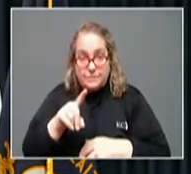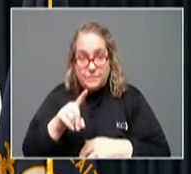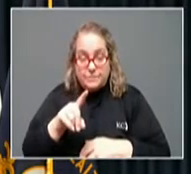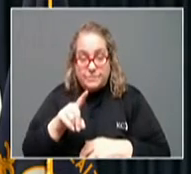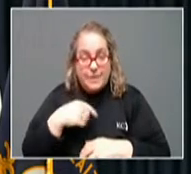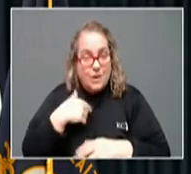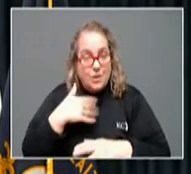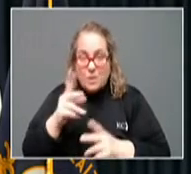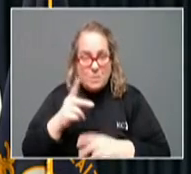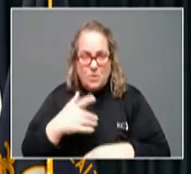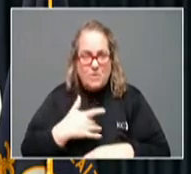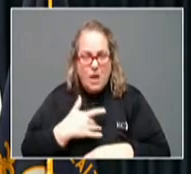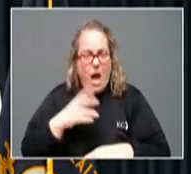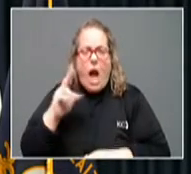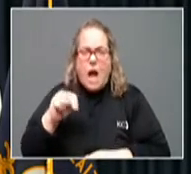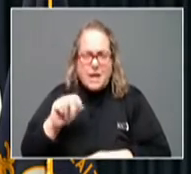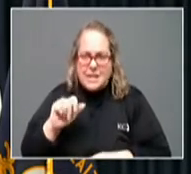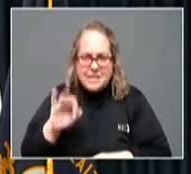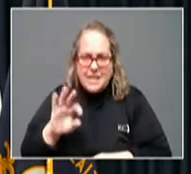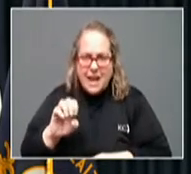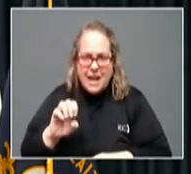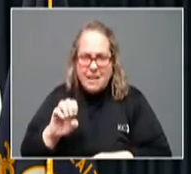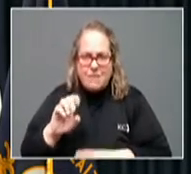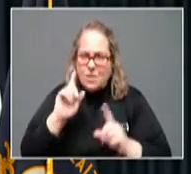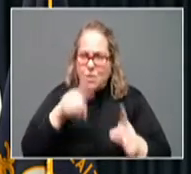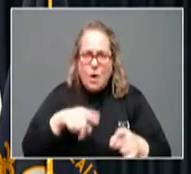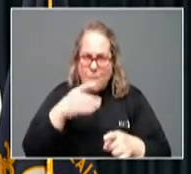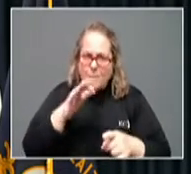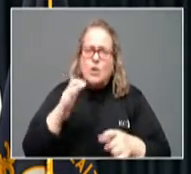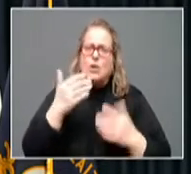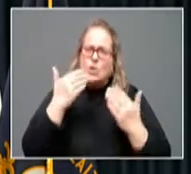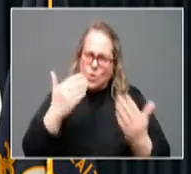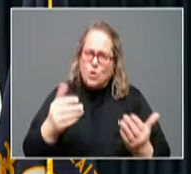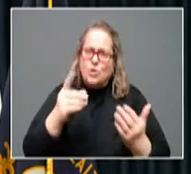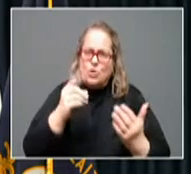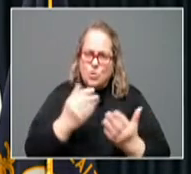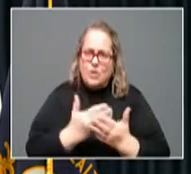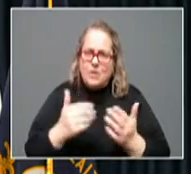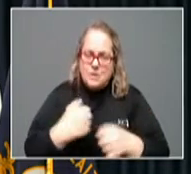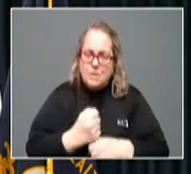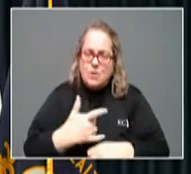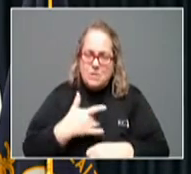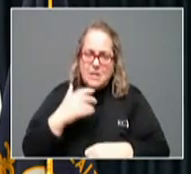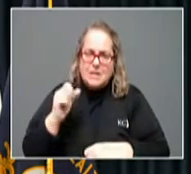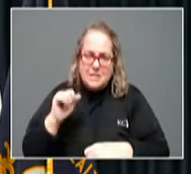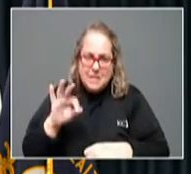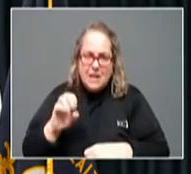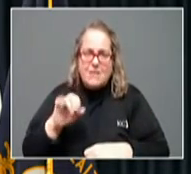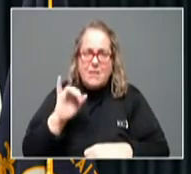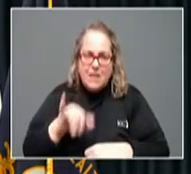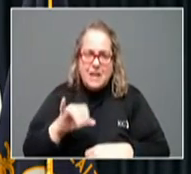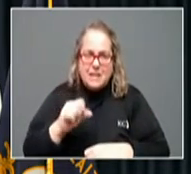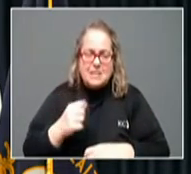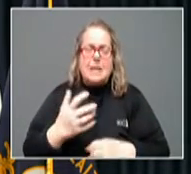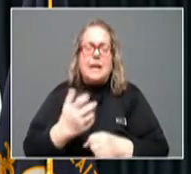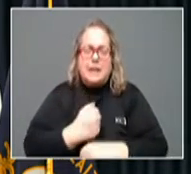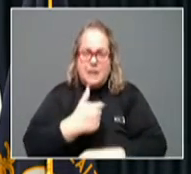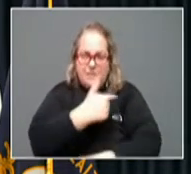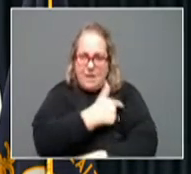unsafe going into public. I want them to do the things that make them safer. Uh and that is getting vaccinated. Getting boosted and if you're in a